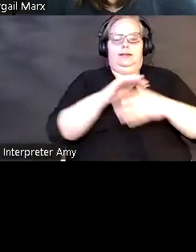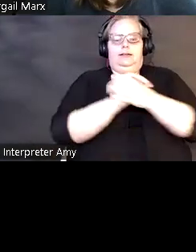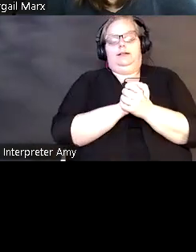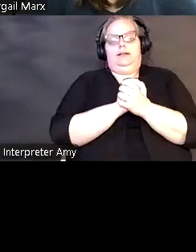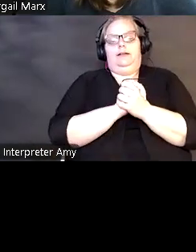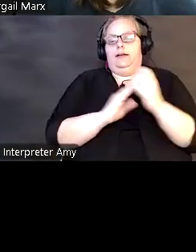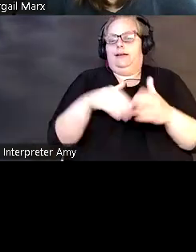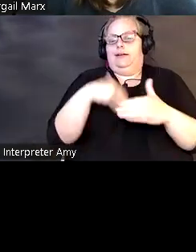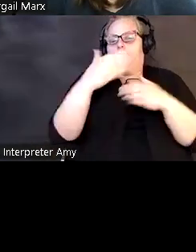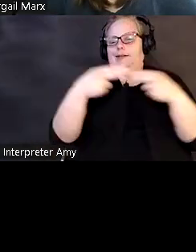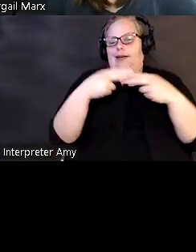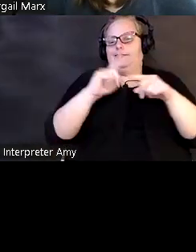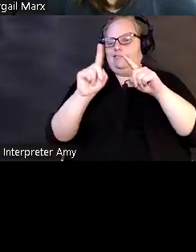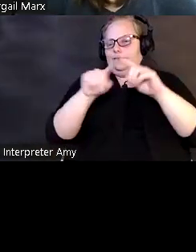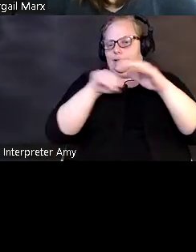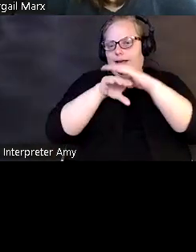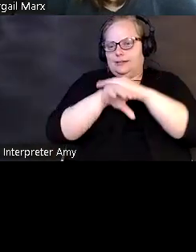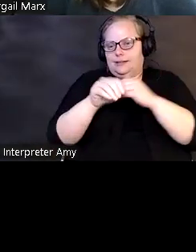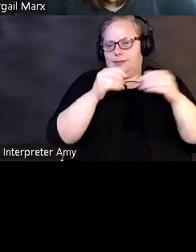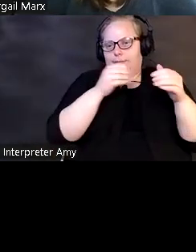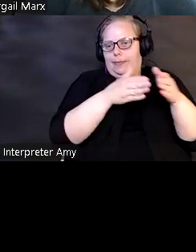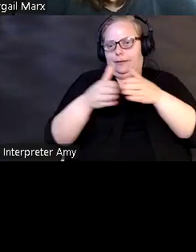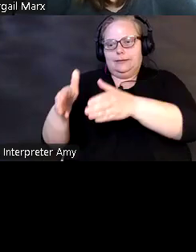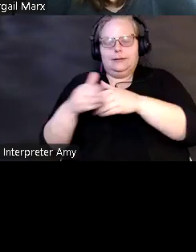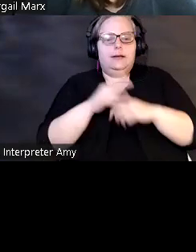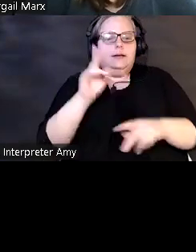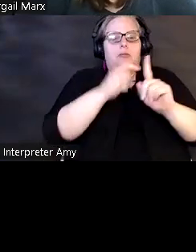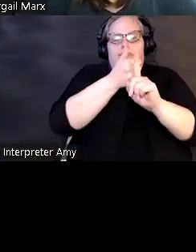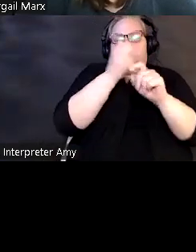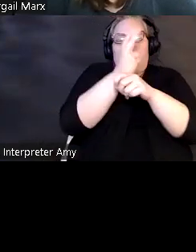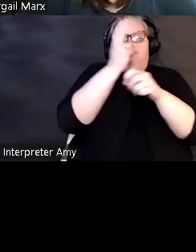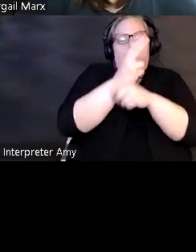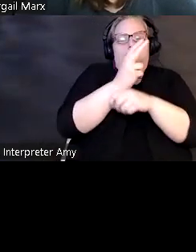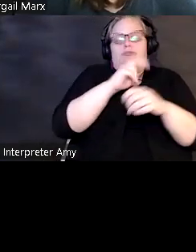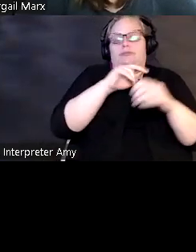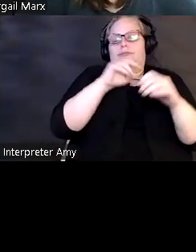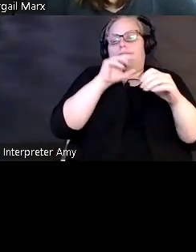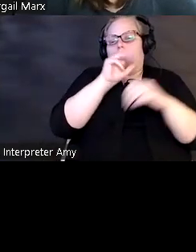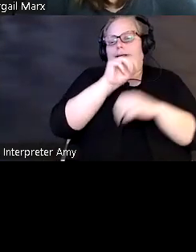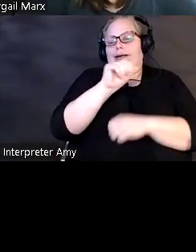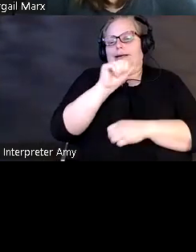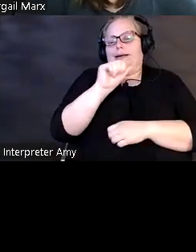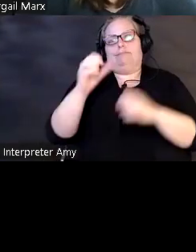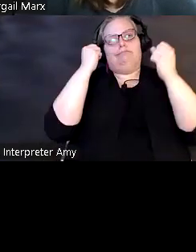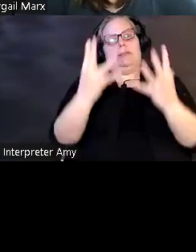People can access AAC in so many different ways, and it really should not be a barrier